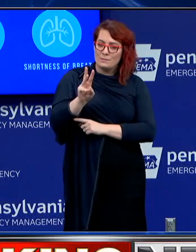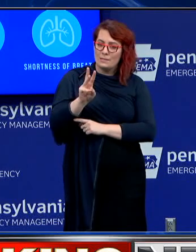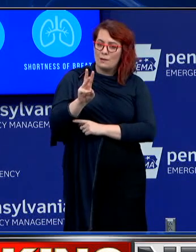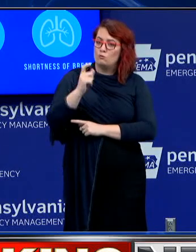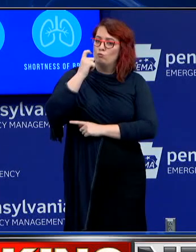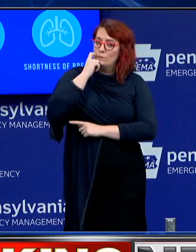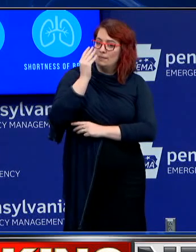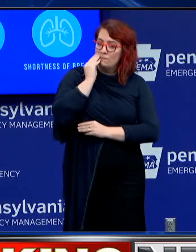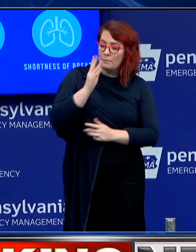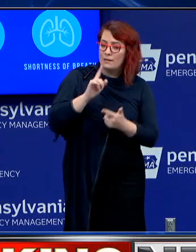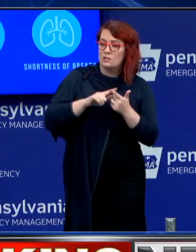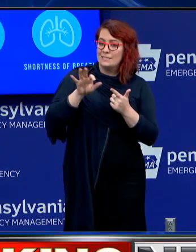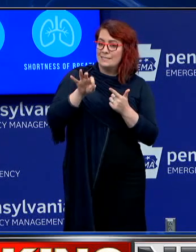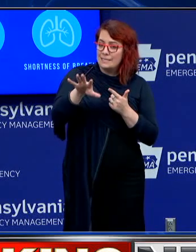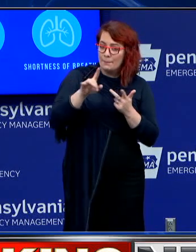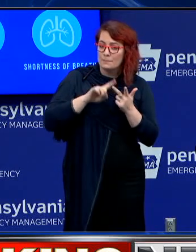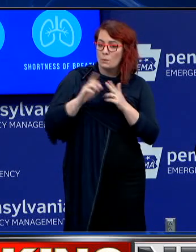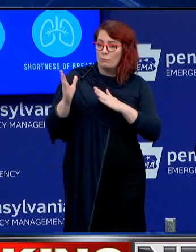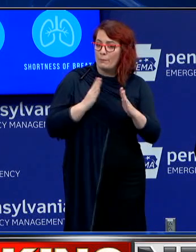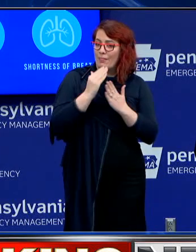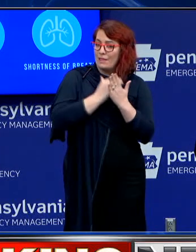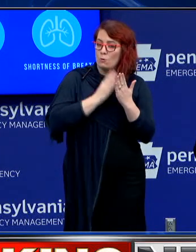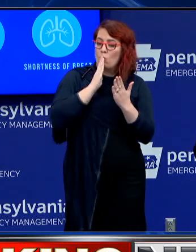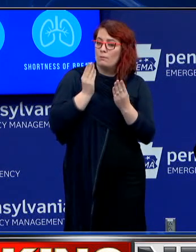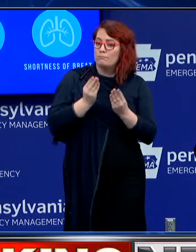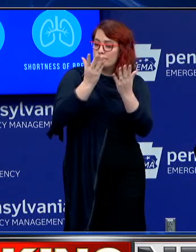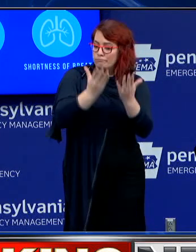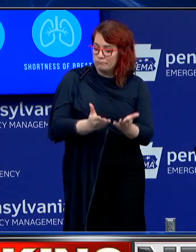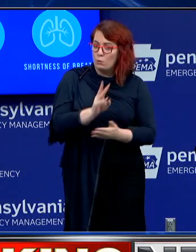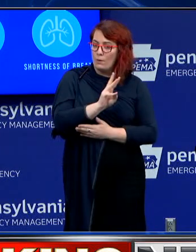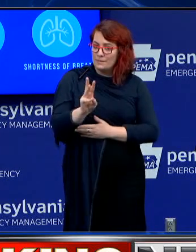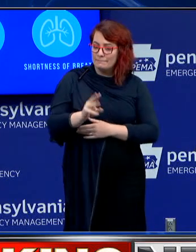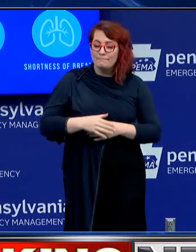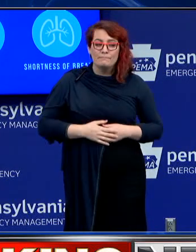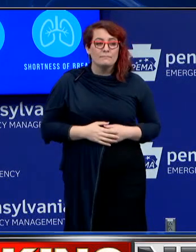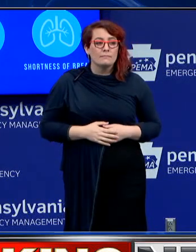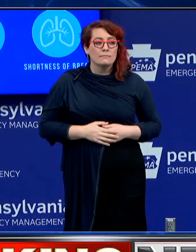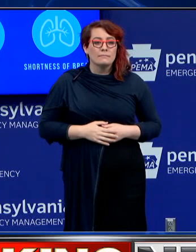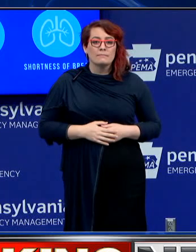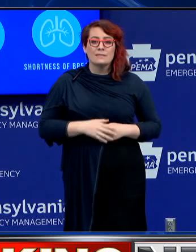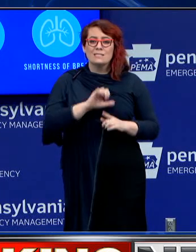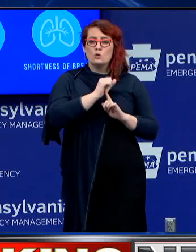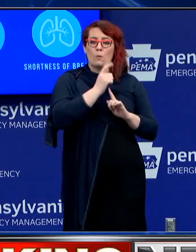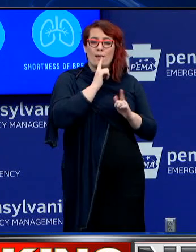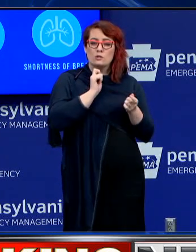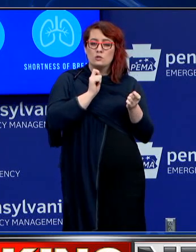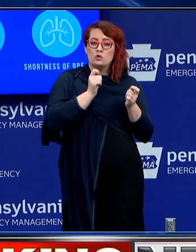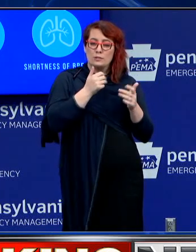THE FIRST TEAM TO SEND EVERYONE FROM THE TEAM TO DETENTION WILL WIN 40 POINTS. FROM THE TEAM TO DETENTION WILL WIN 40 POINTS. >> 40 POINTS. WIN 40 POINTS. >> 40 POINTS. THAT'S A LOT OF POINTS HERE. 40 POINTS. THAT'S A LOT OF POINTS HERE. WE HAVE THREE EIGHTH GRADERS.